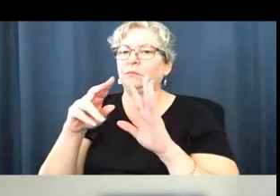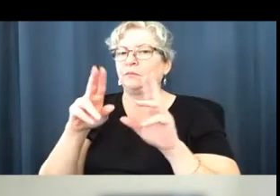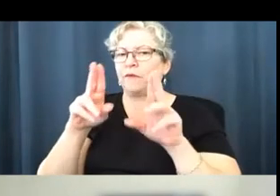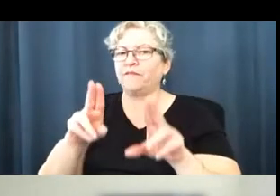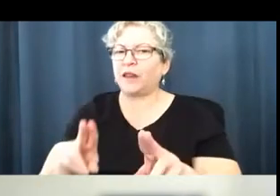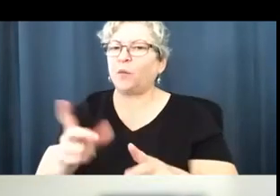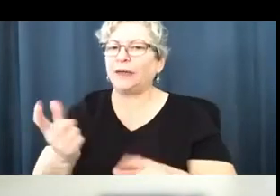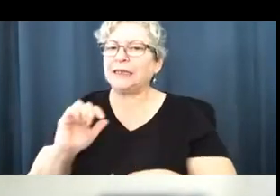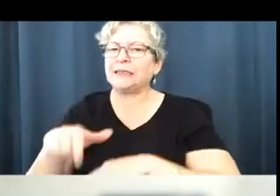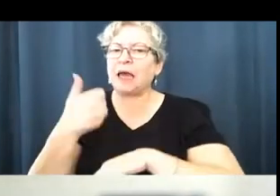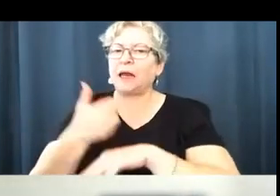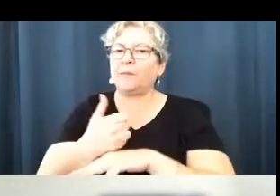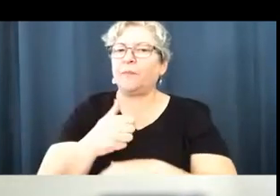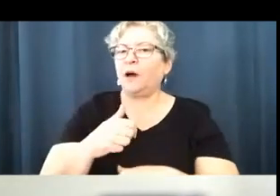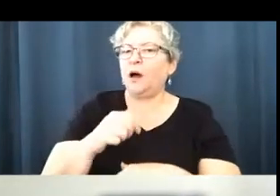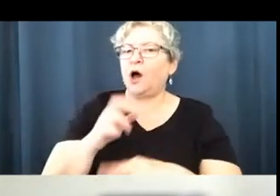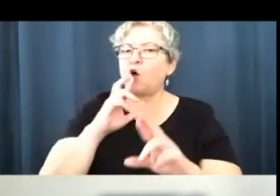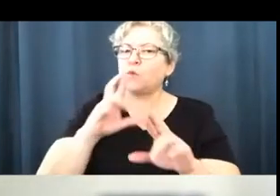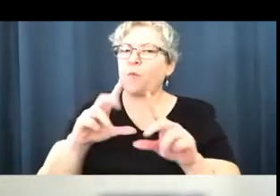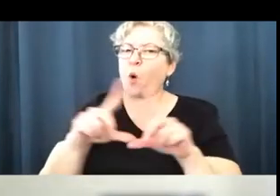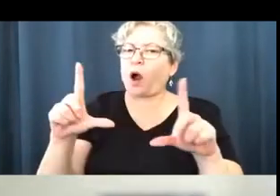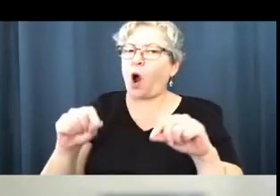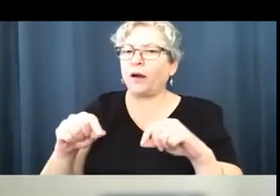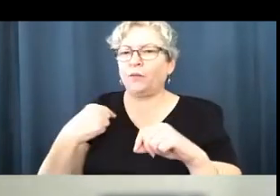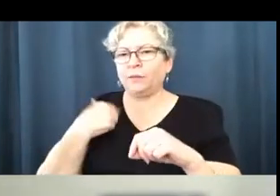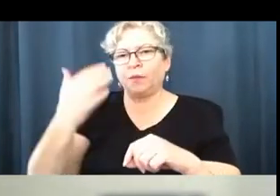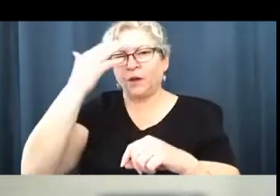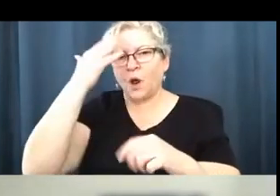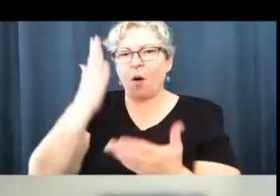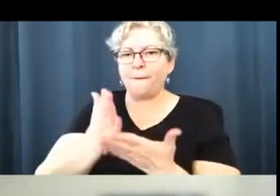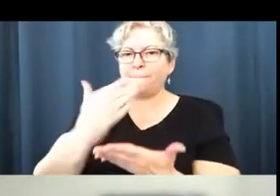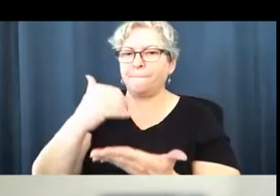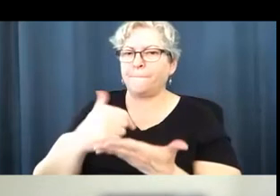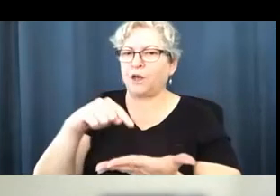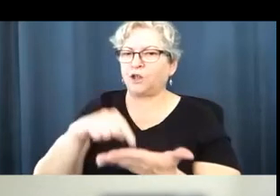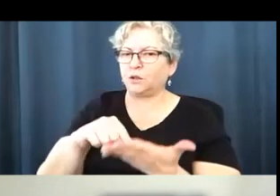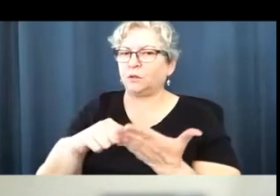Again, thinking, understanding we know budgets are limited, we know time is limited.